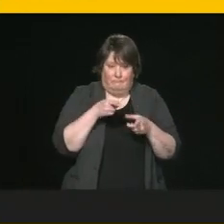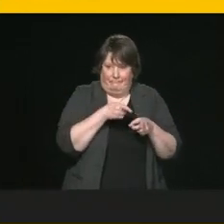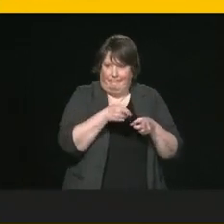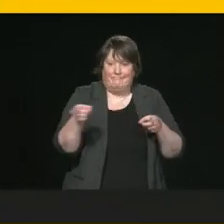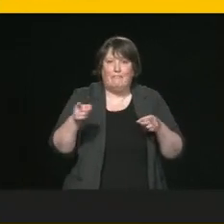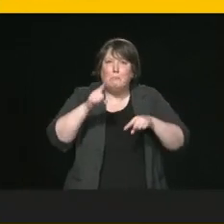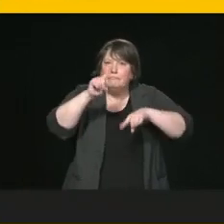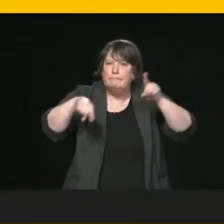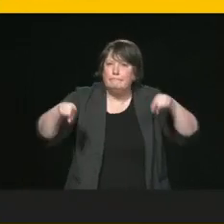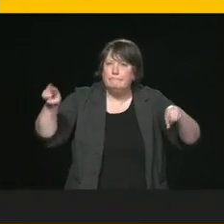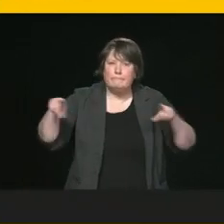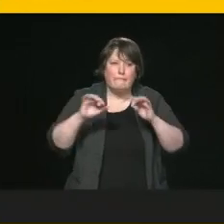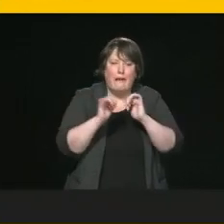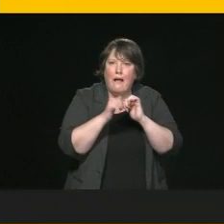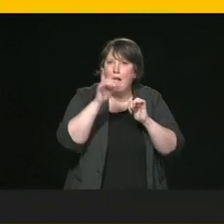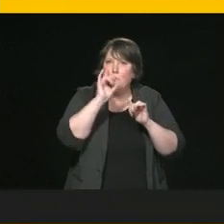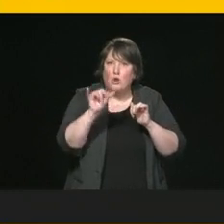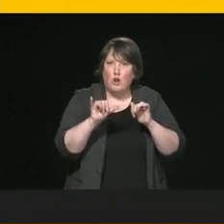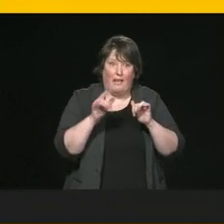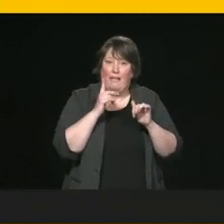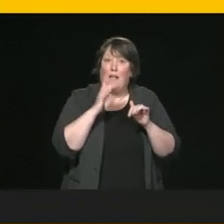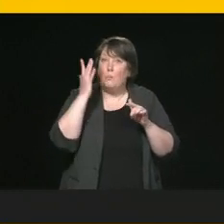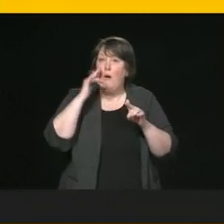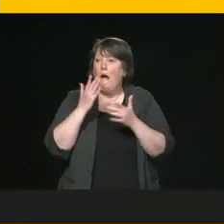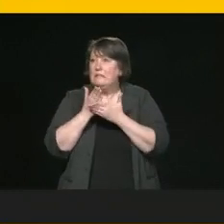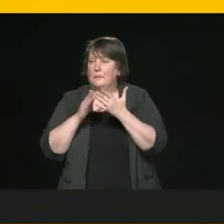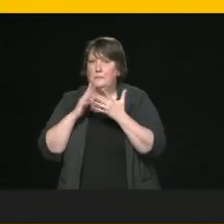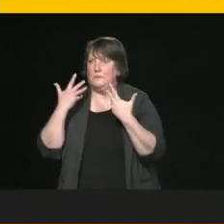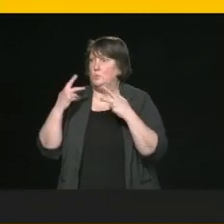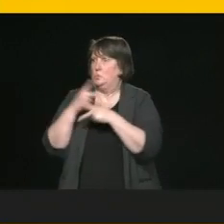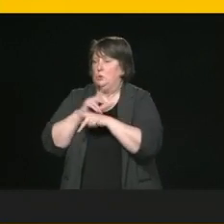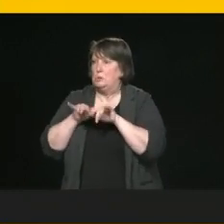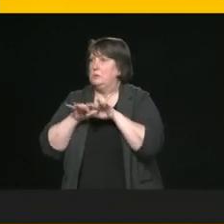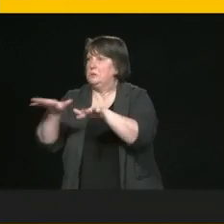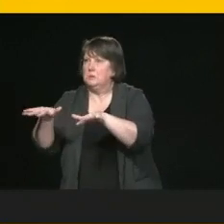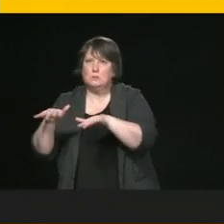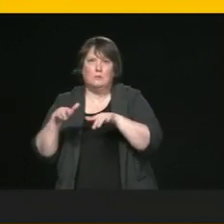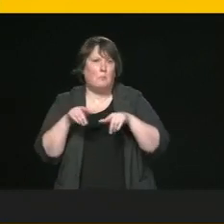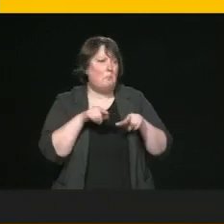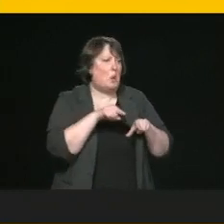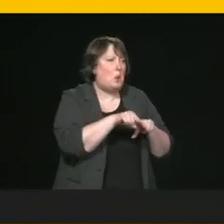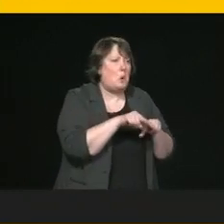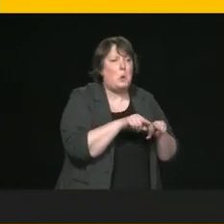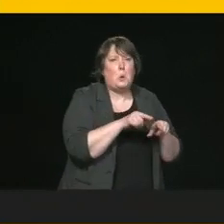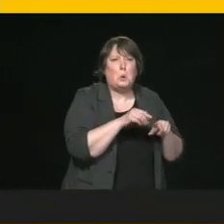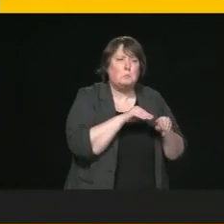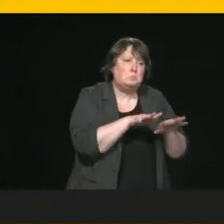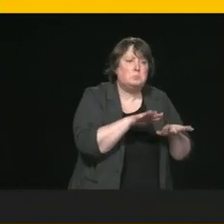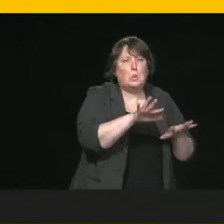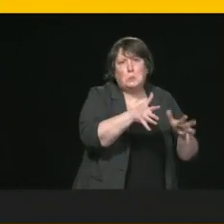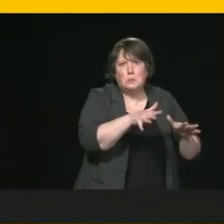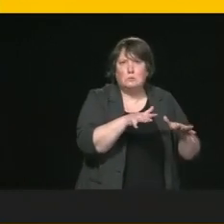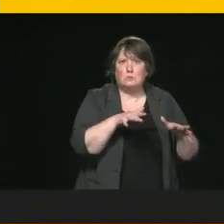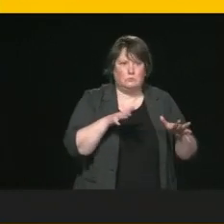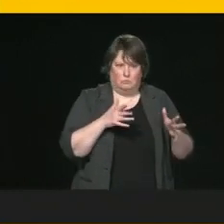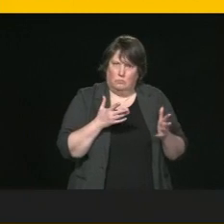APPROACHES IN A PANDEMIC THAT IS MANIFESTING ITSELF IN VERY DIFFERENT WAYS IN DIFFERENT